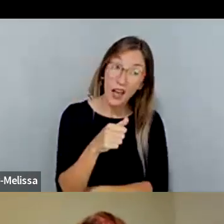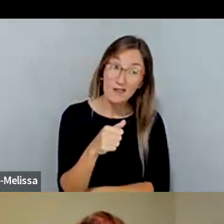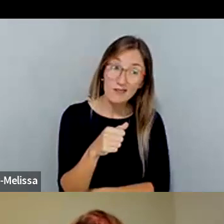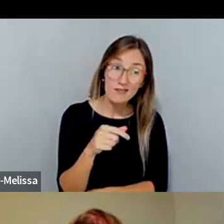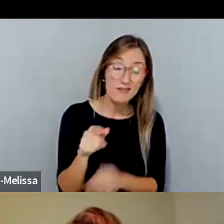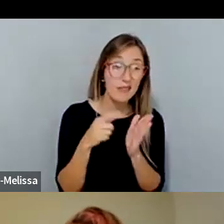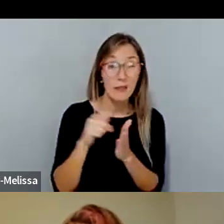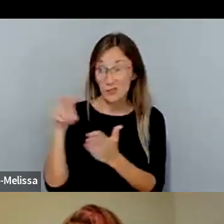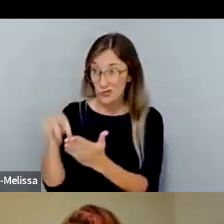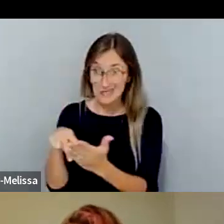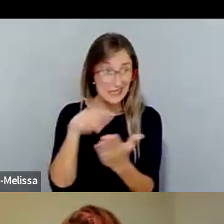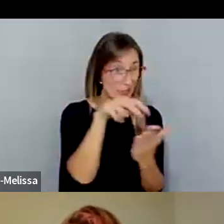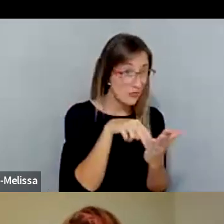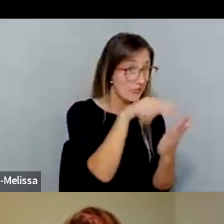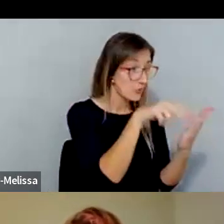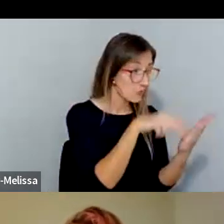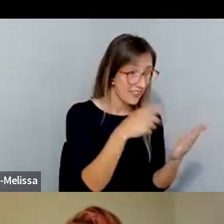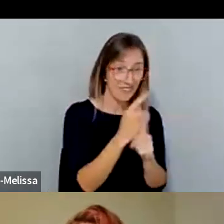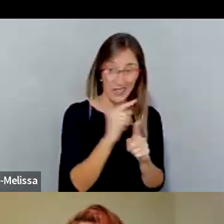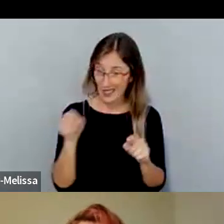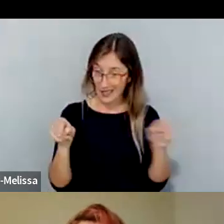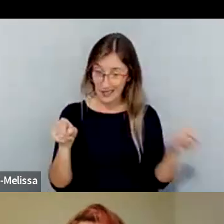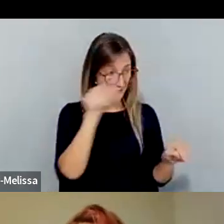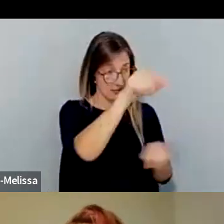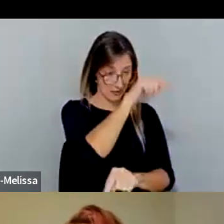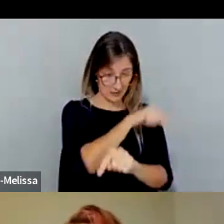what the policy says, but it isn't necessarily easy and it's not